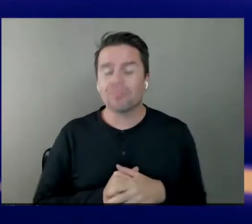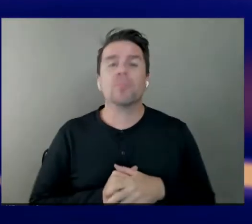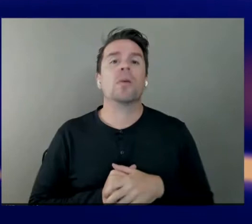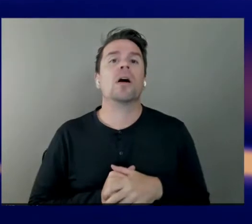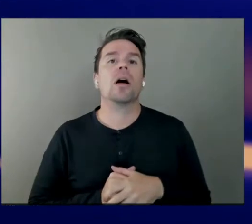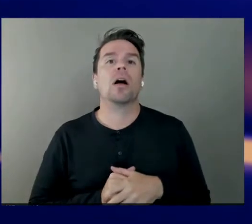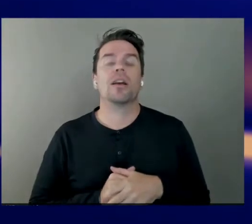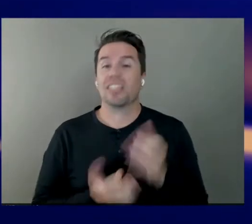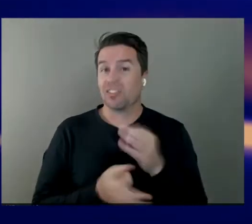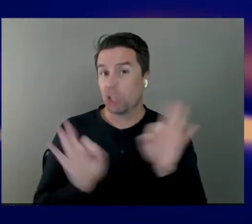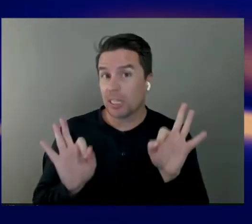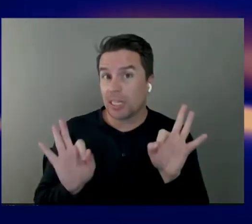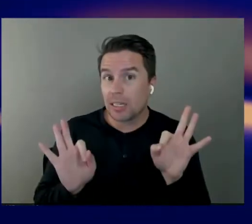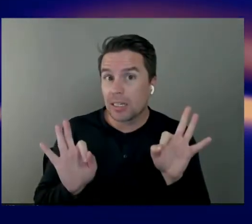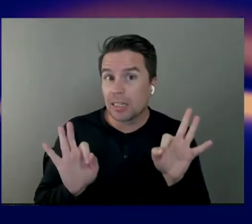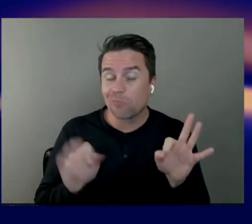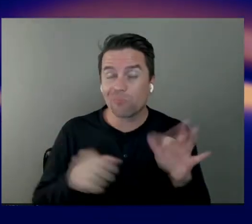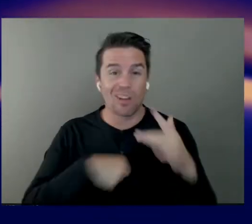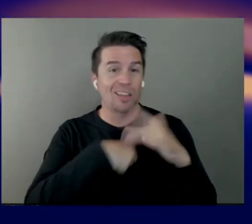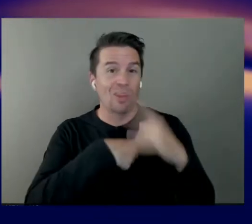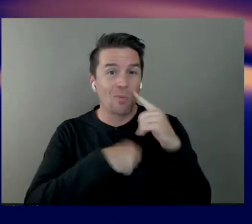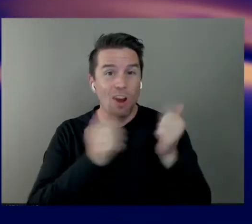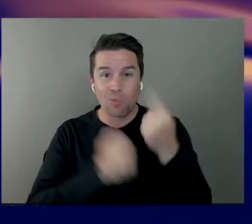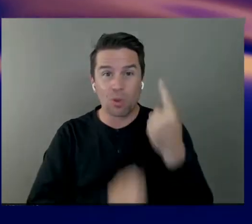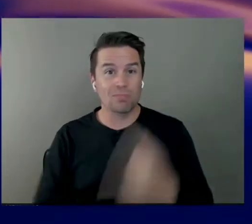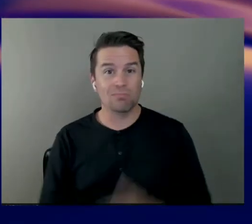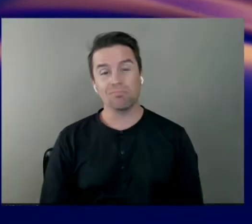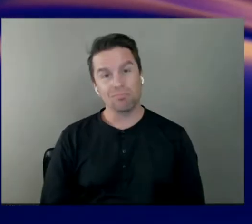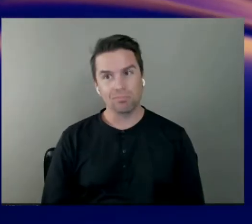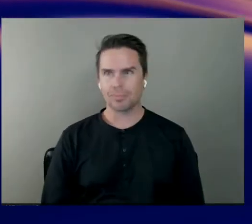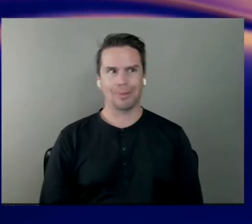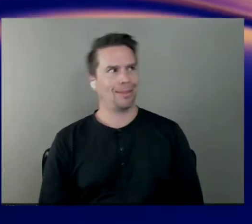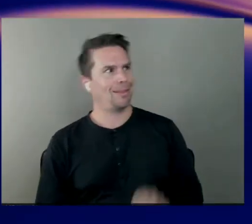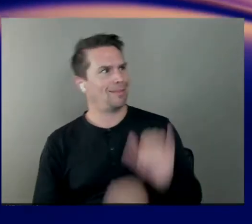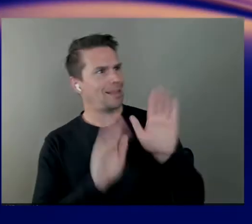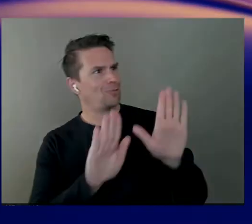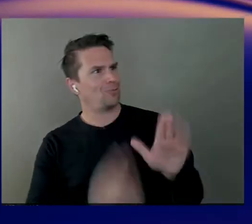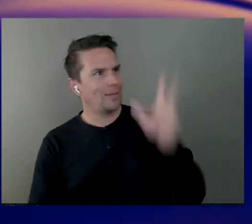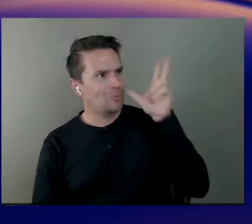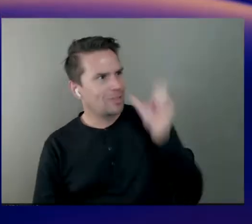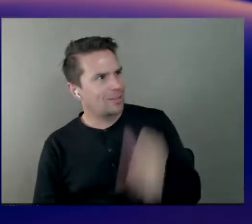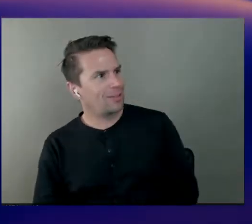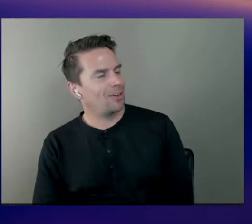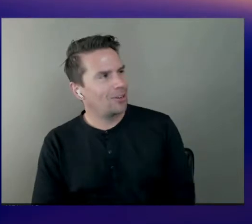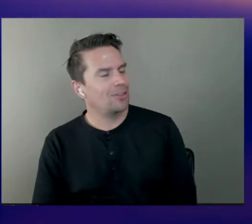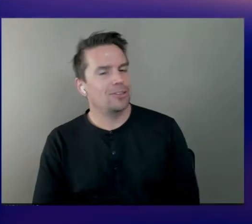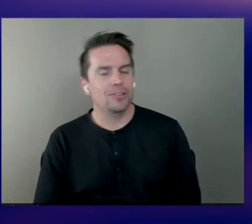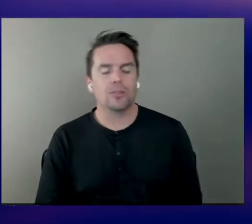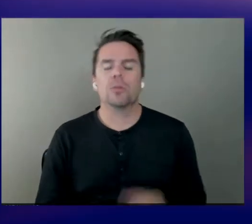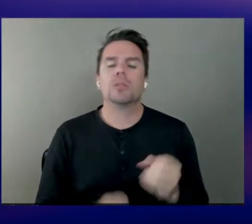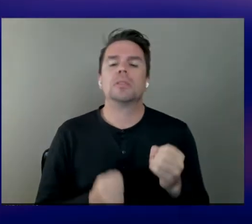and it's available to everyone. [AM] Oh, that's great to hear too. [Steve] How much experience do I need to have